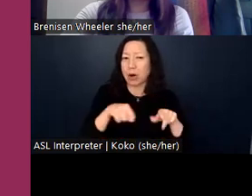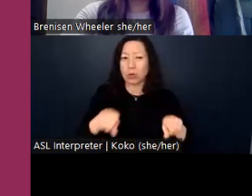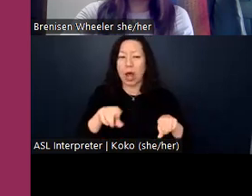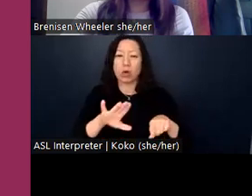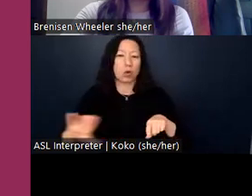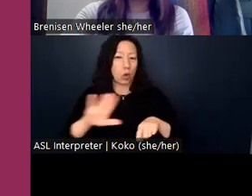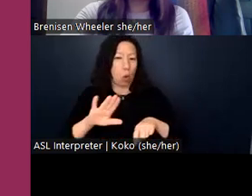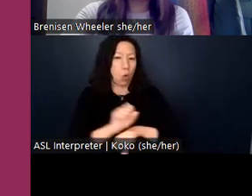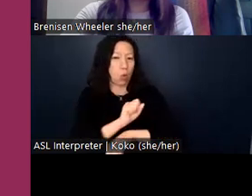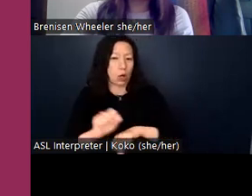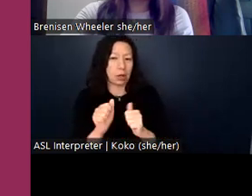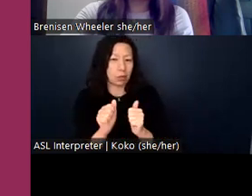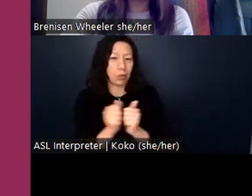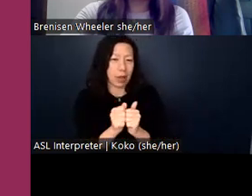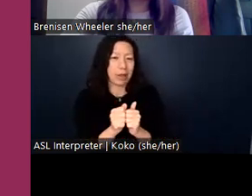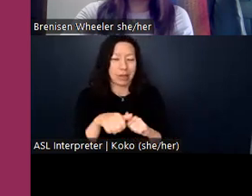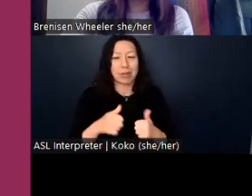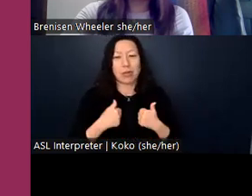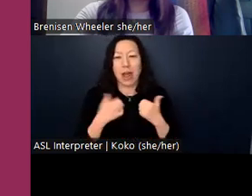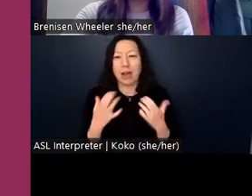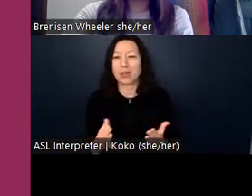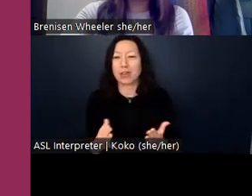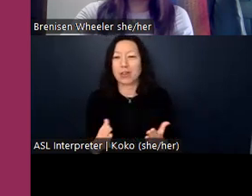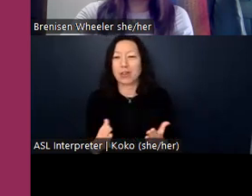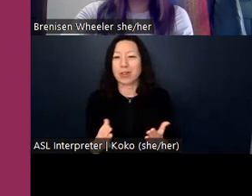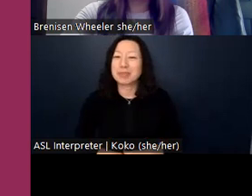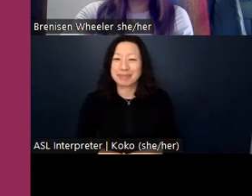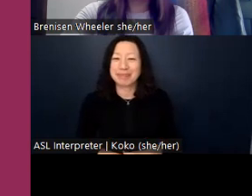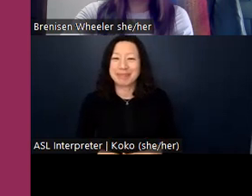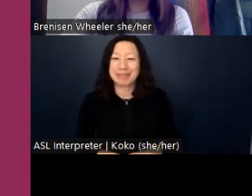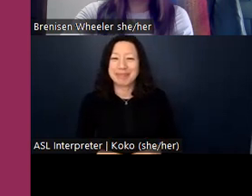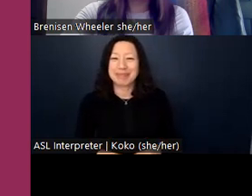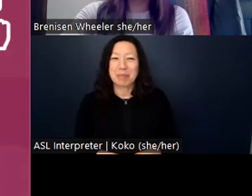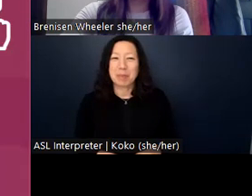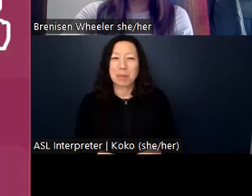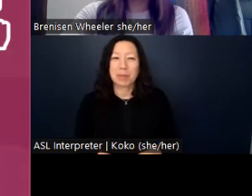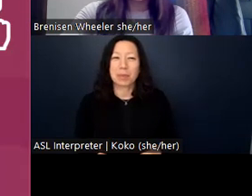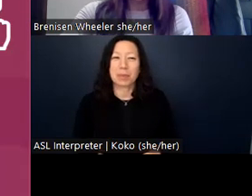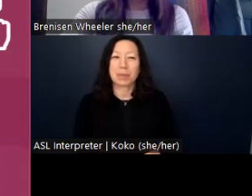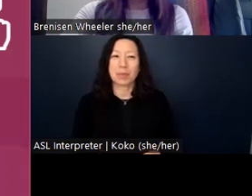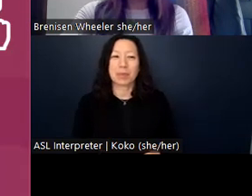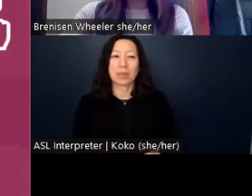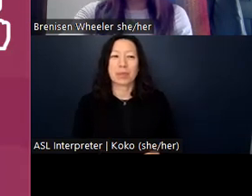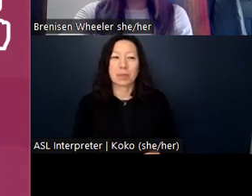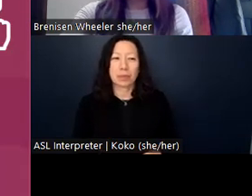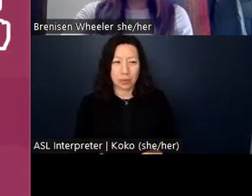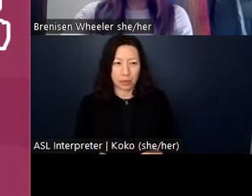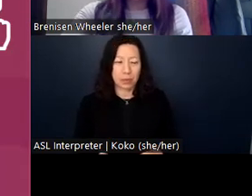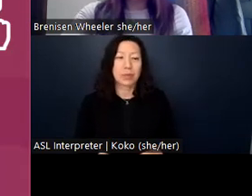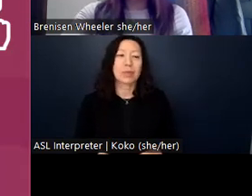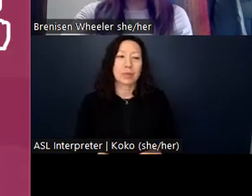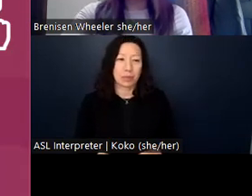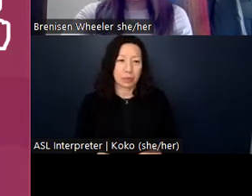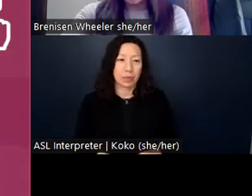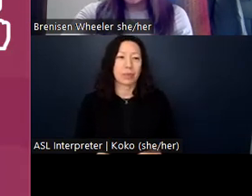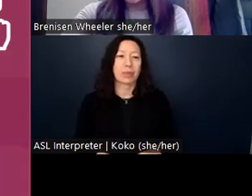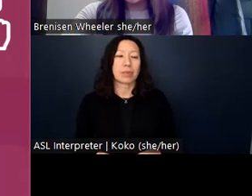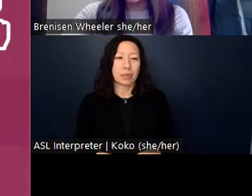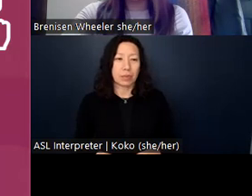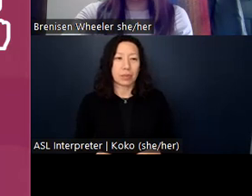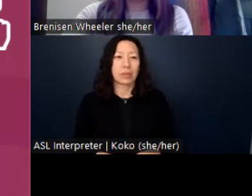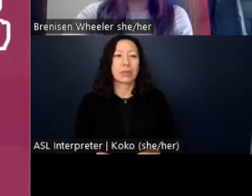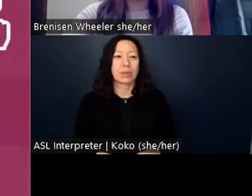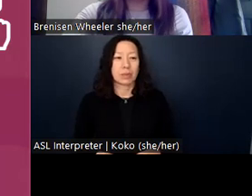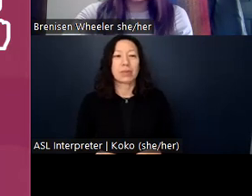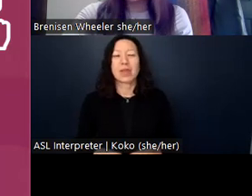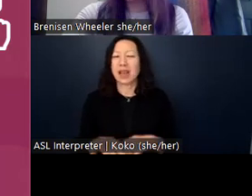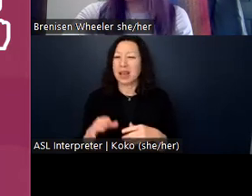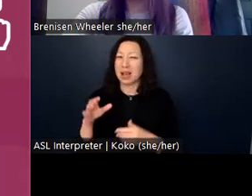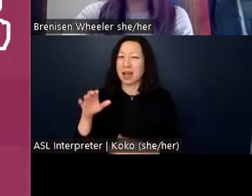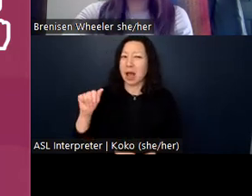12:20:11 Speaking to the Abc. of tactics many what are perfectly legal.